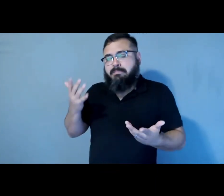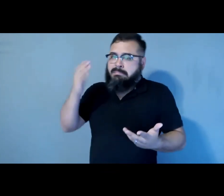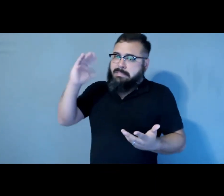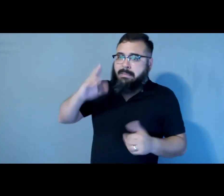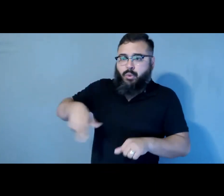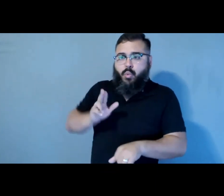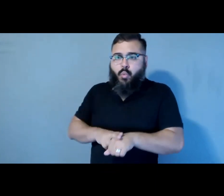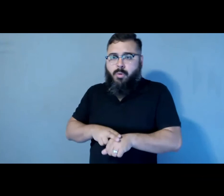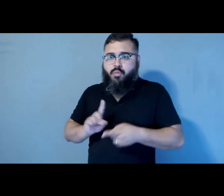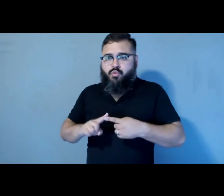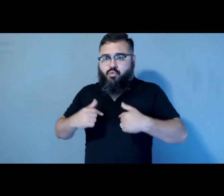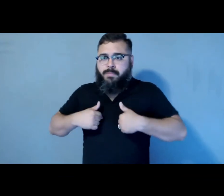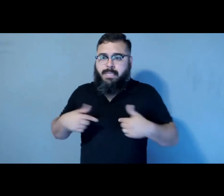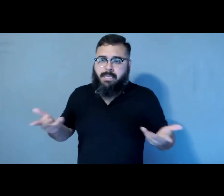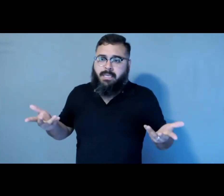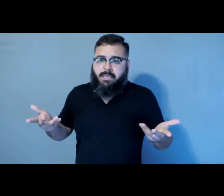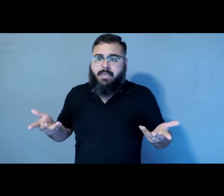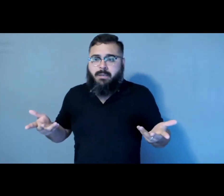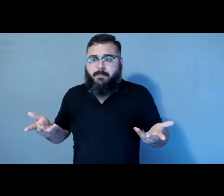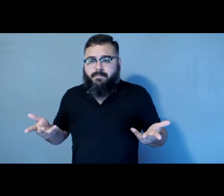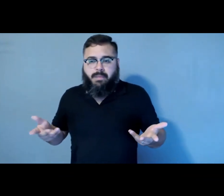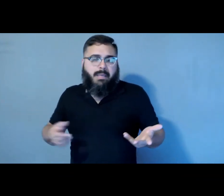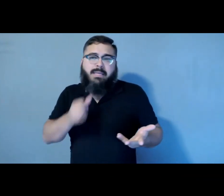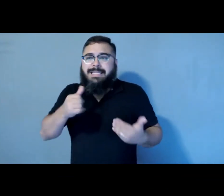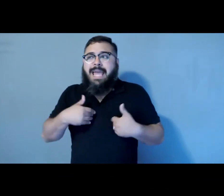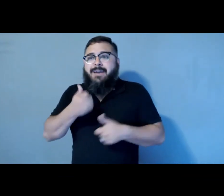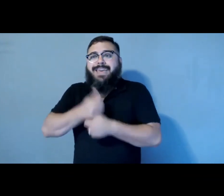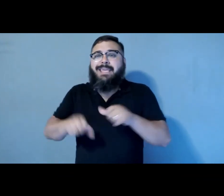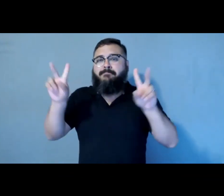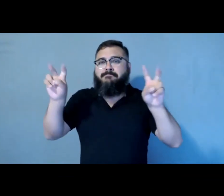or kinda have any red flags associated with it.